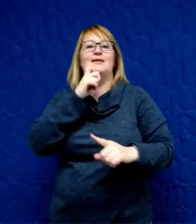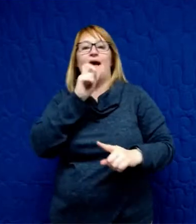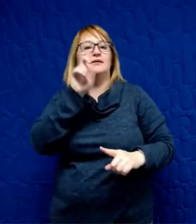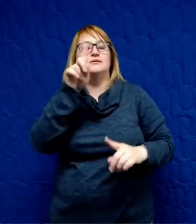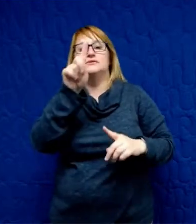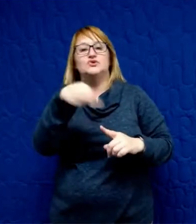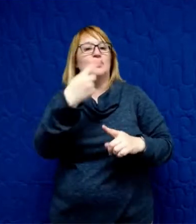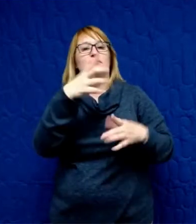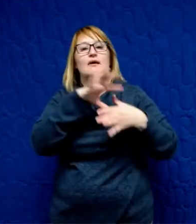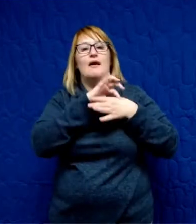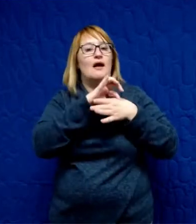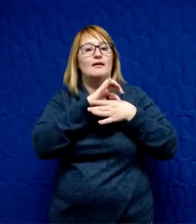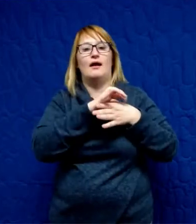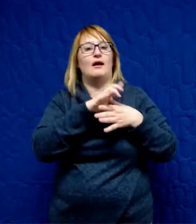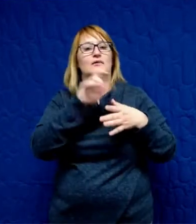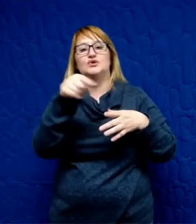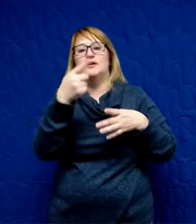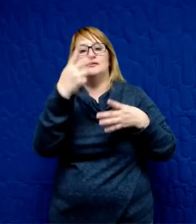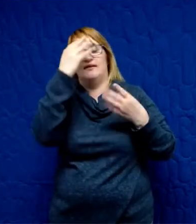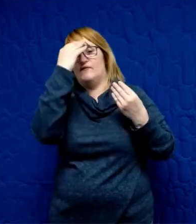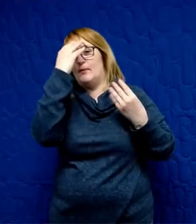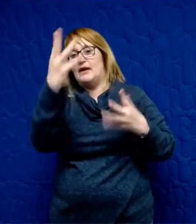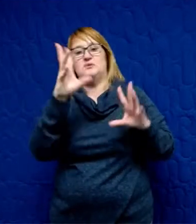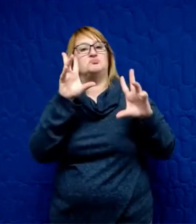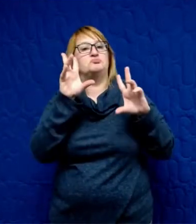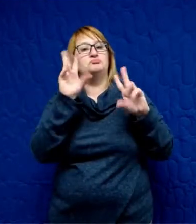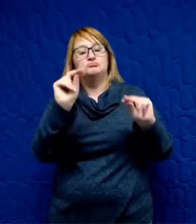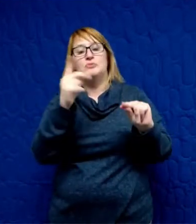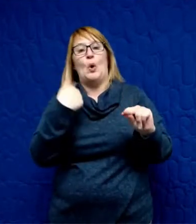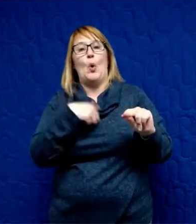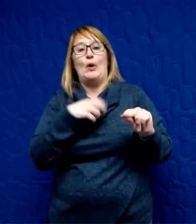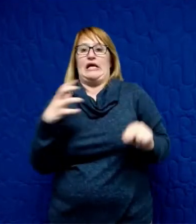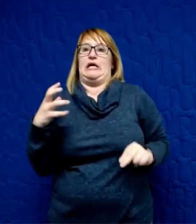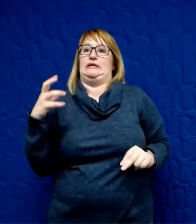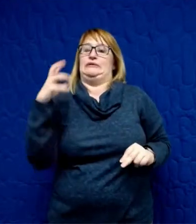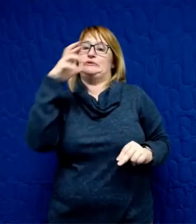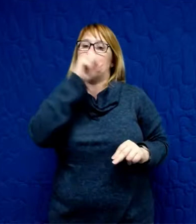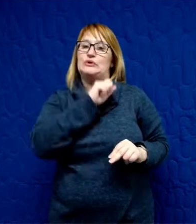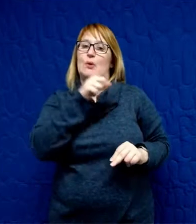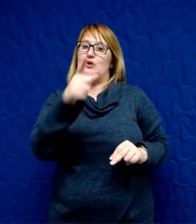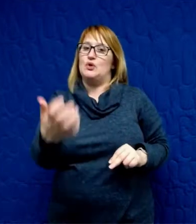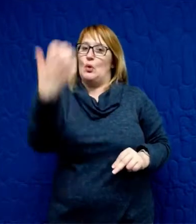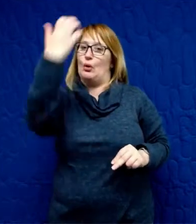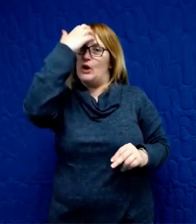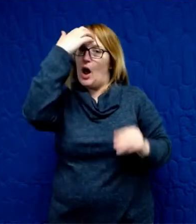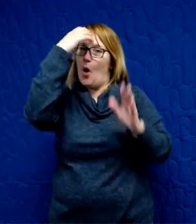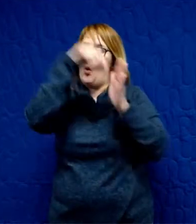or the information - we...we assume or hope that you know the content